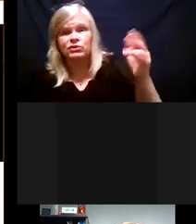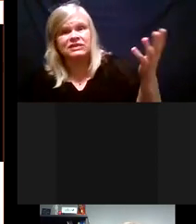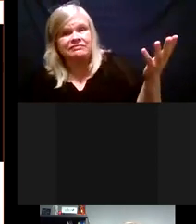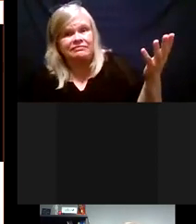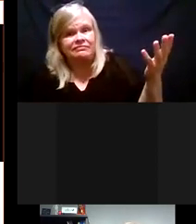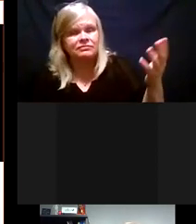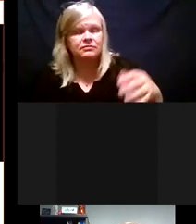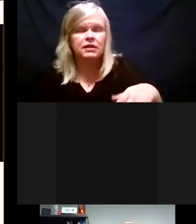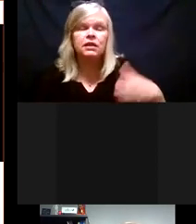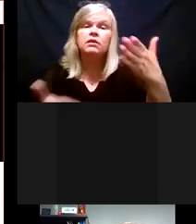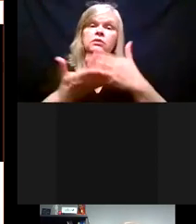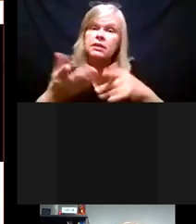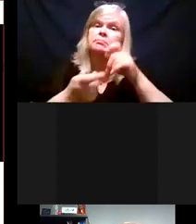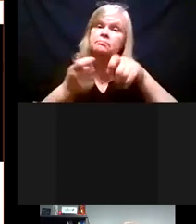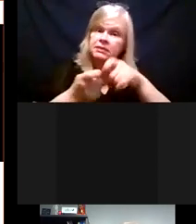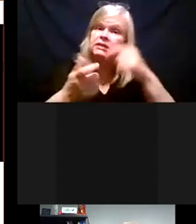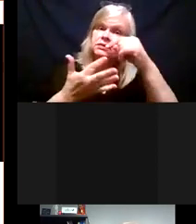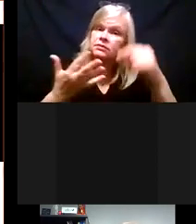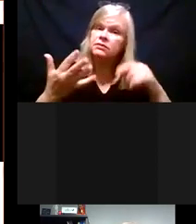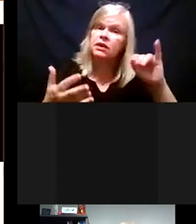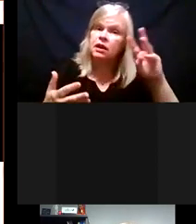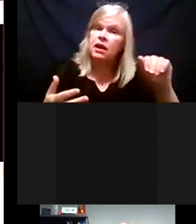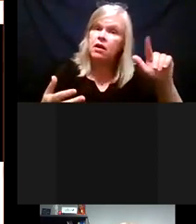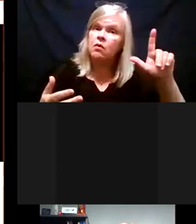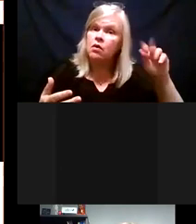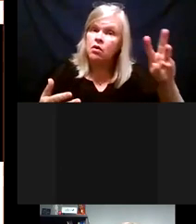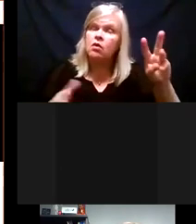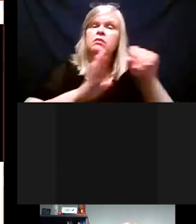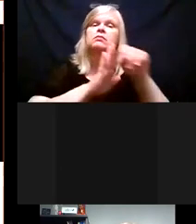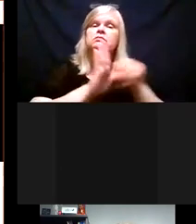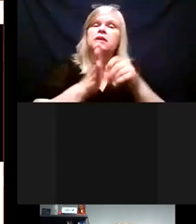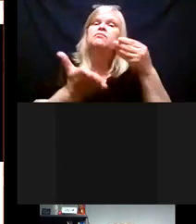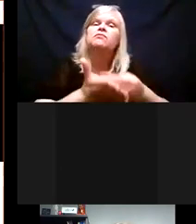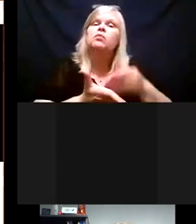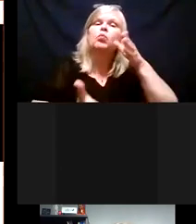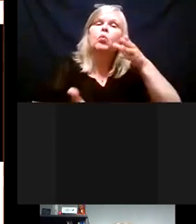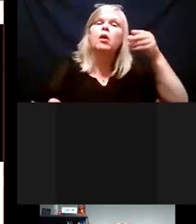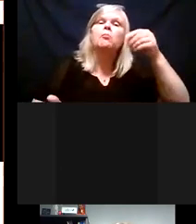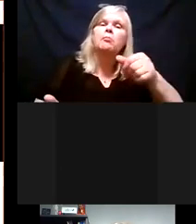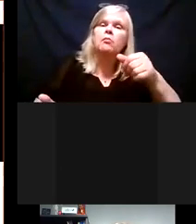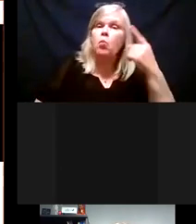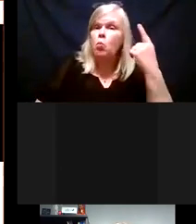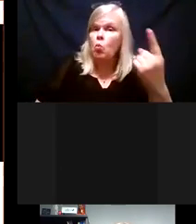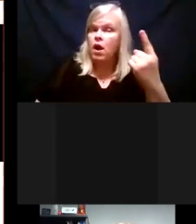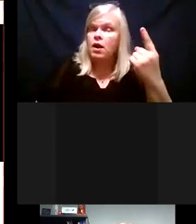ARE CERTAIN THINGS THAT THE IOWA LAW SAYS STATE FUNDS WILL PAY FOR AND ONE OF THOSE IS THE SEXUAL ASSAULT EXAM.